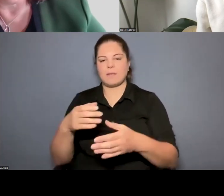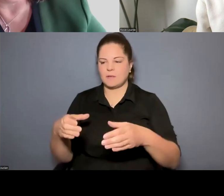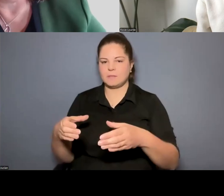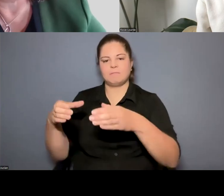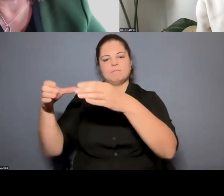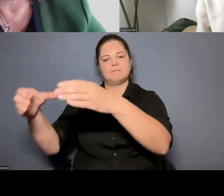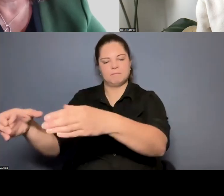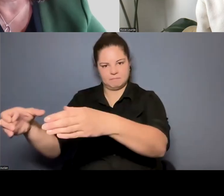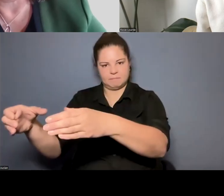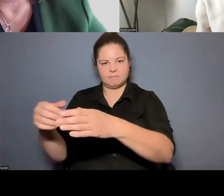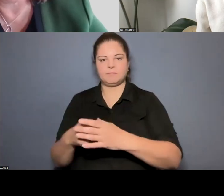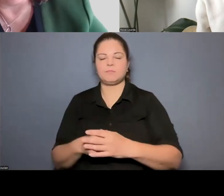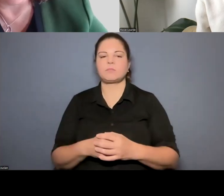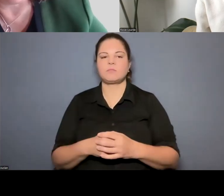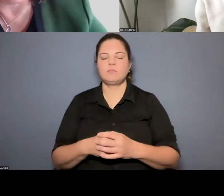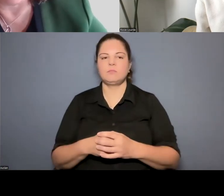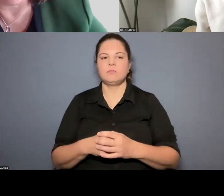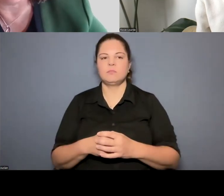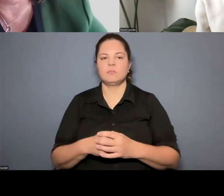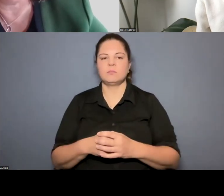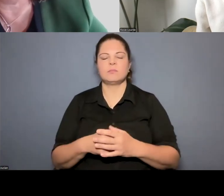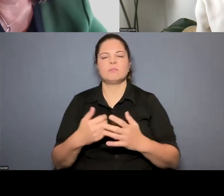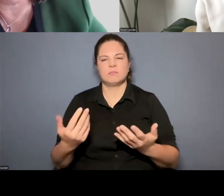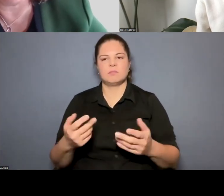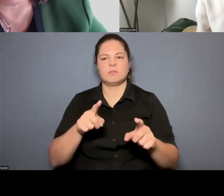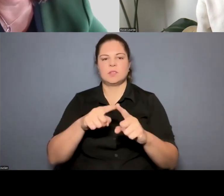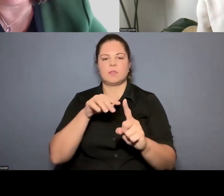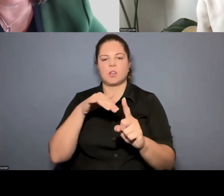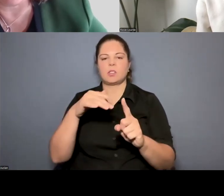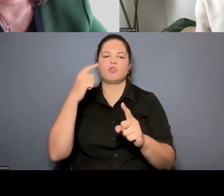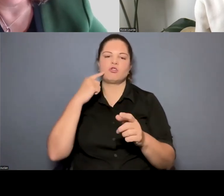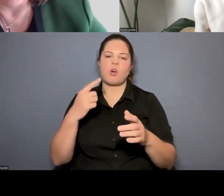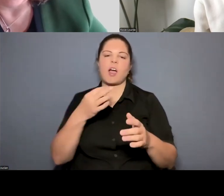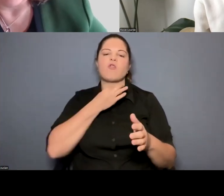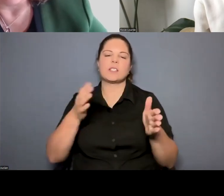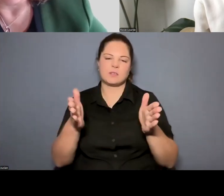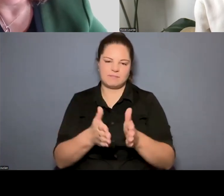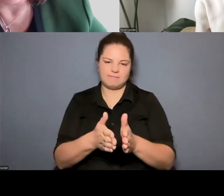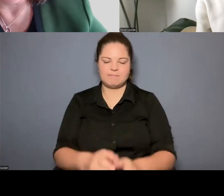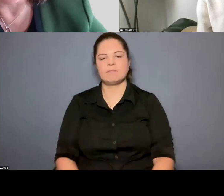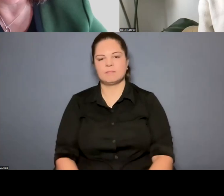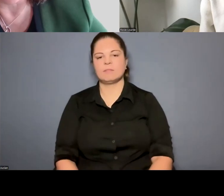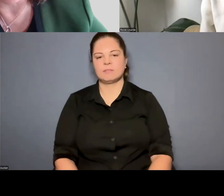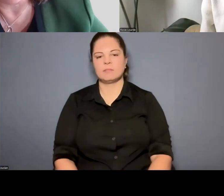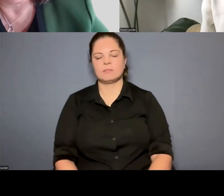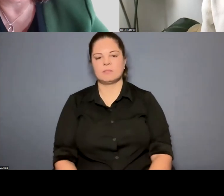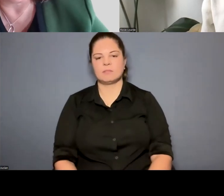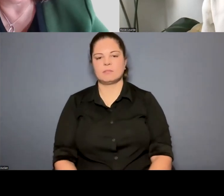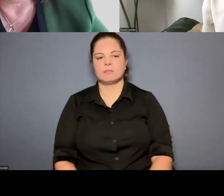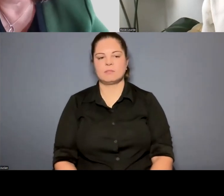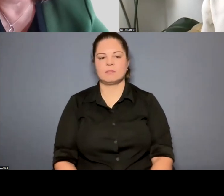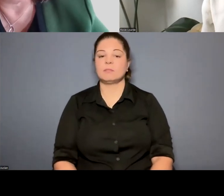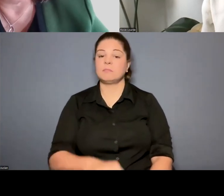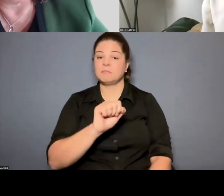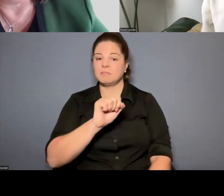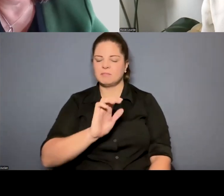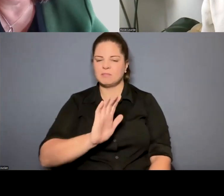are different contexts to reduce the risk. >> Interesting. It's a really interesting thought